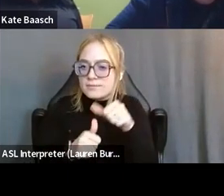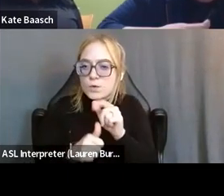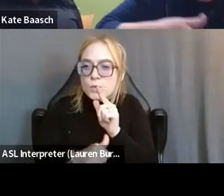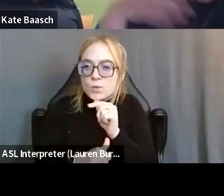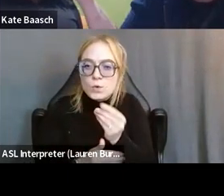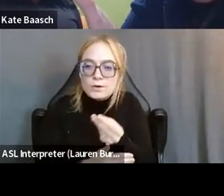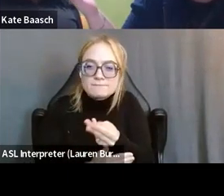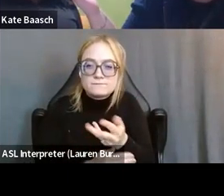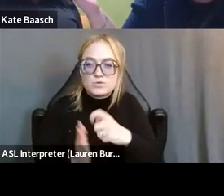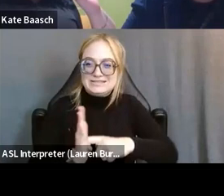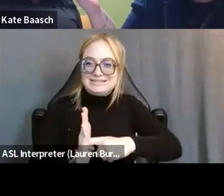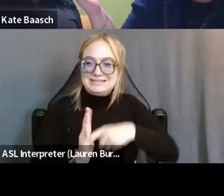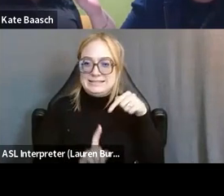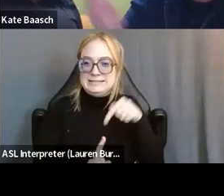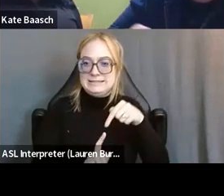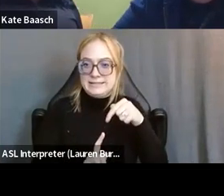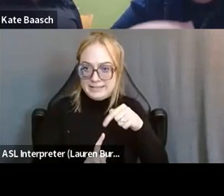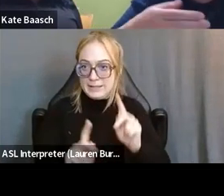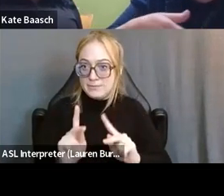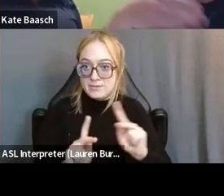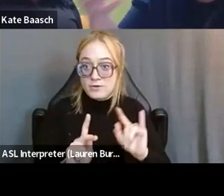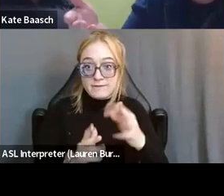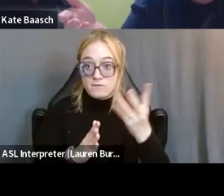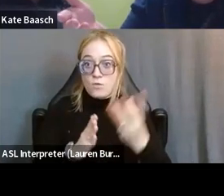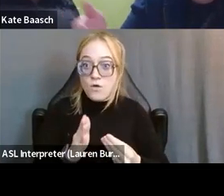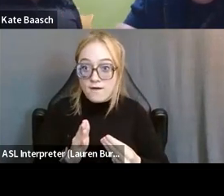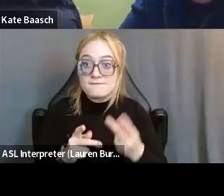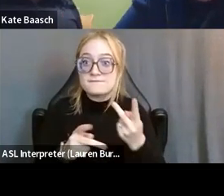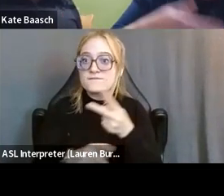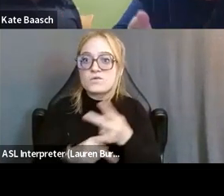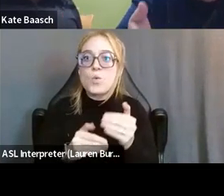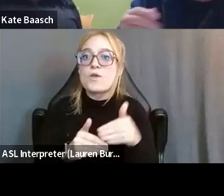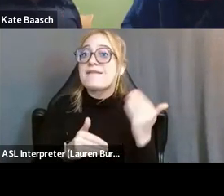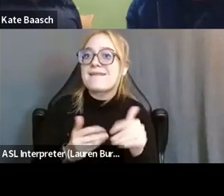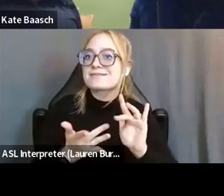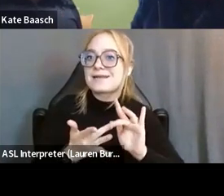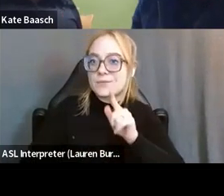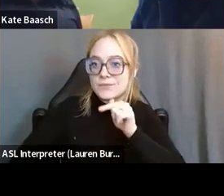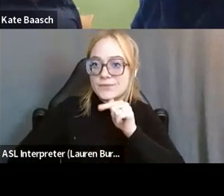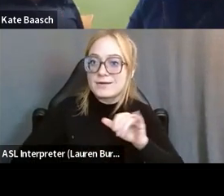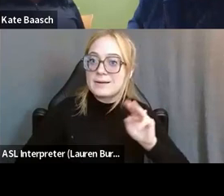and if that person is gone all of a sudden figuring out who the next key person is. So Millie, that's a lot of how we've built